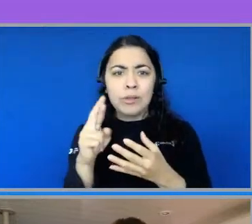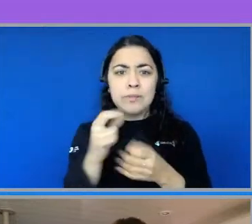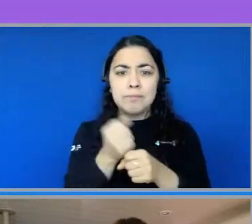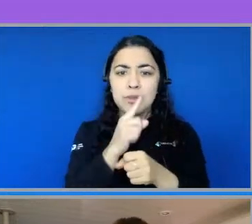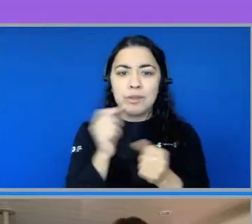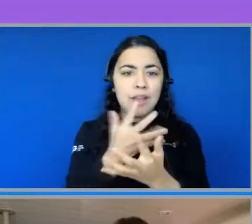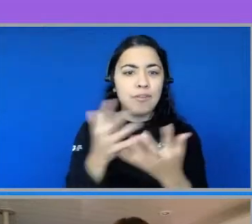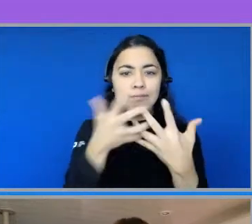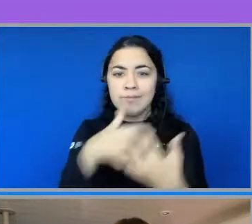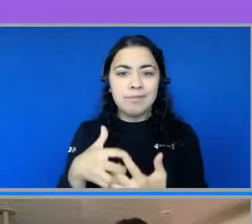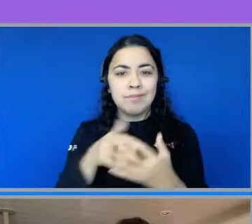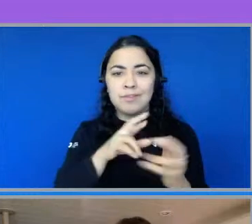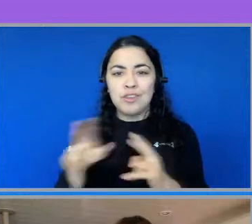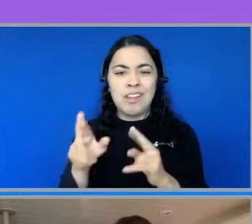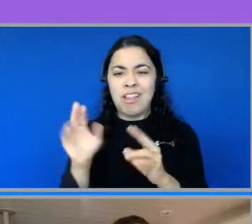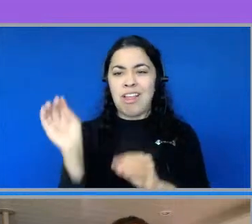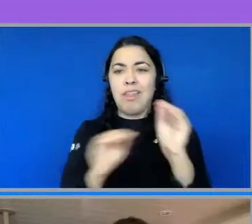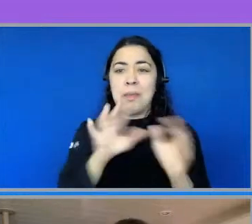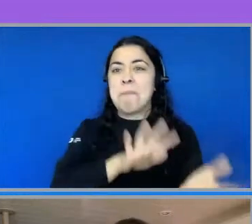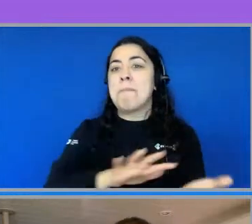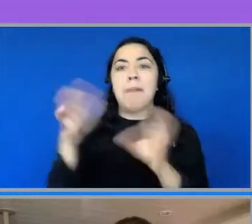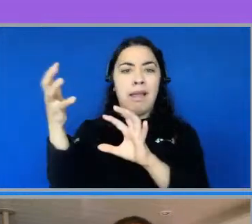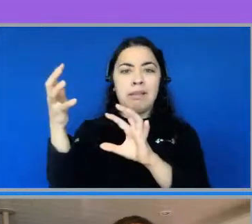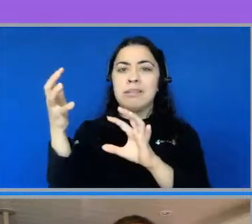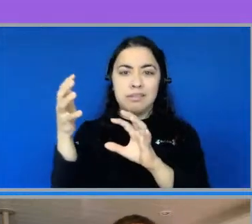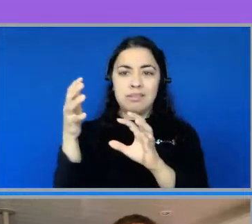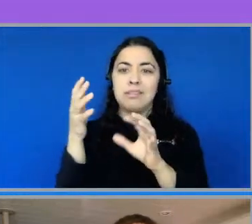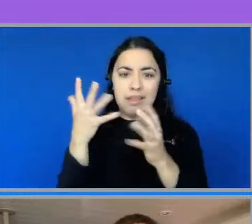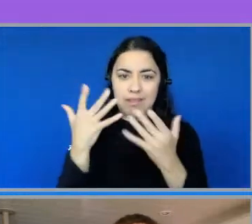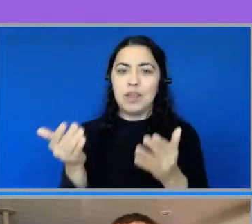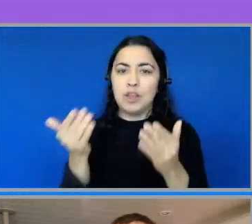treat the everything like a big